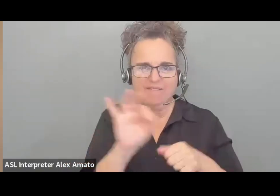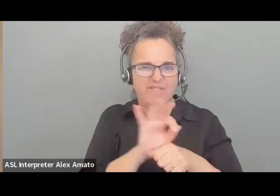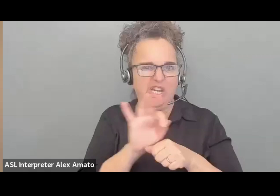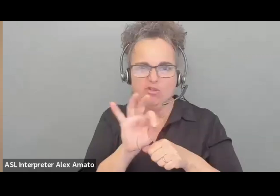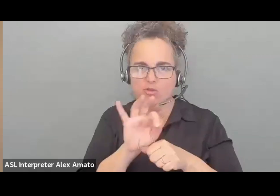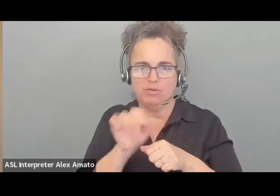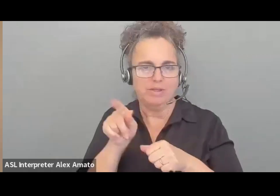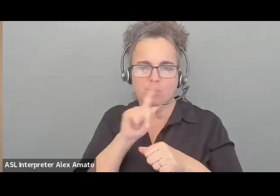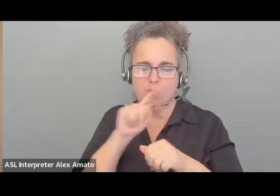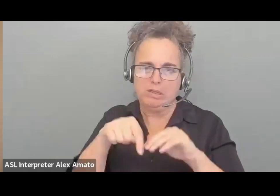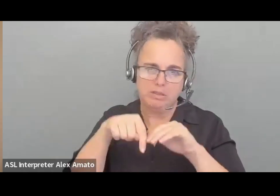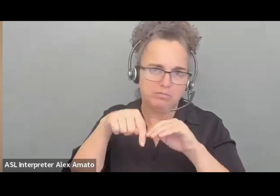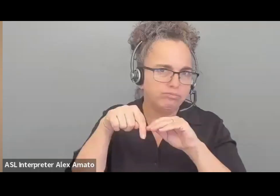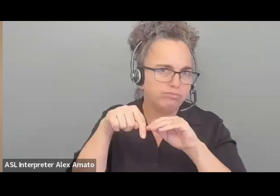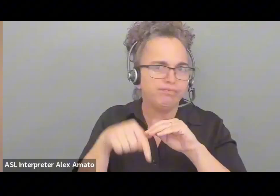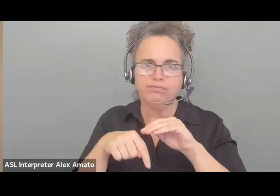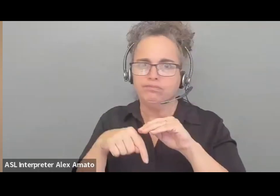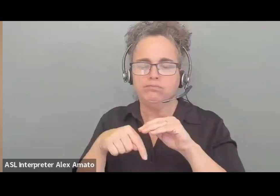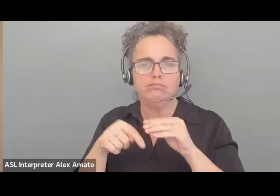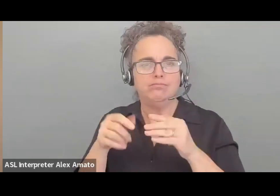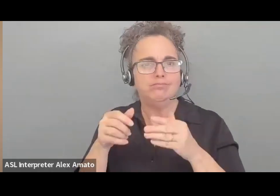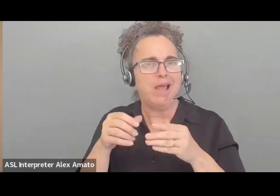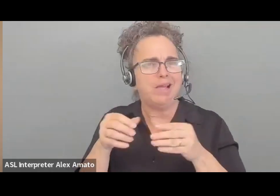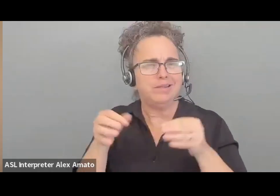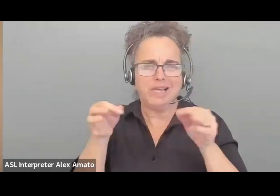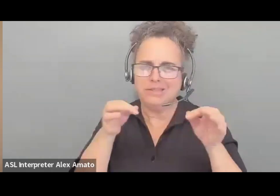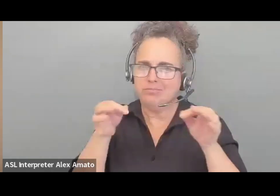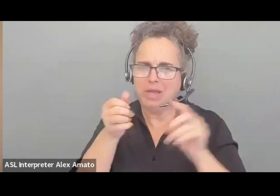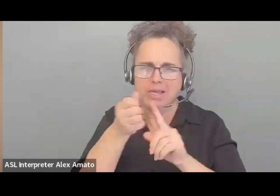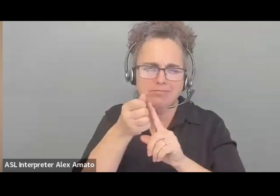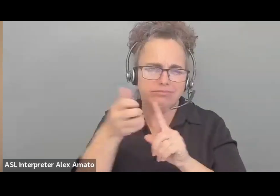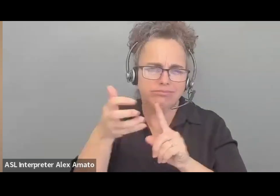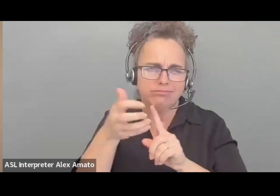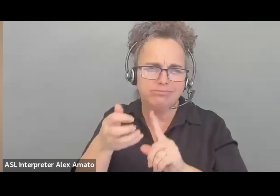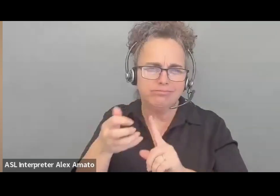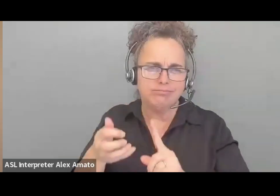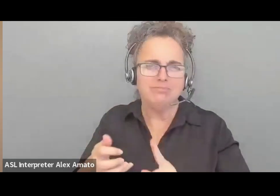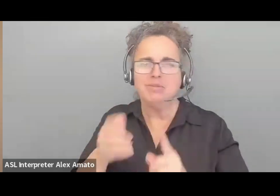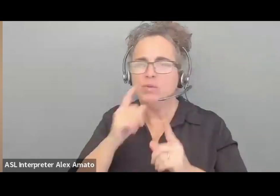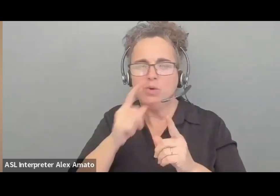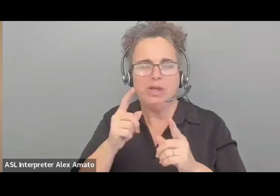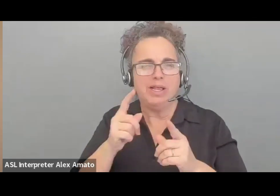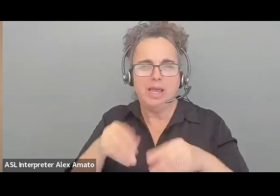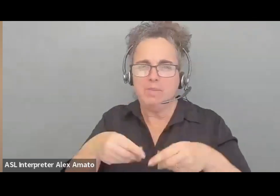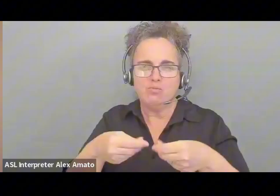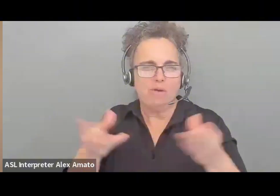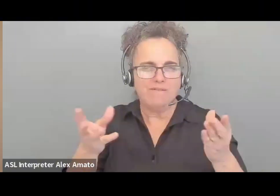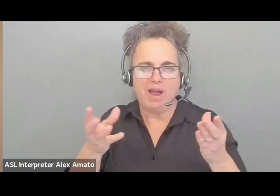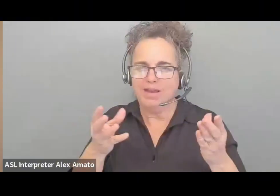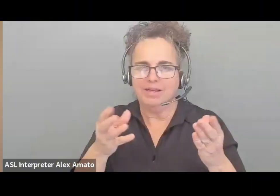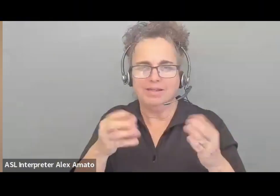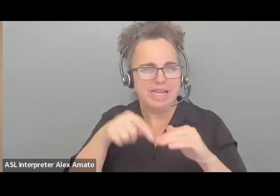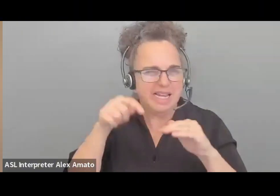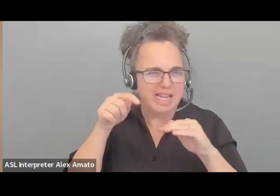provided detailed implementation guides for, which could also be really helpful starting point. But, you know, I agree with Jordan,